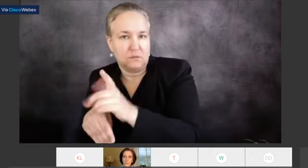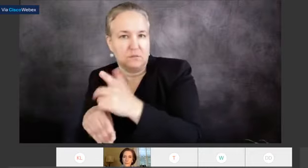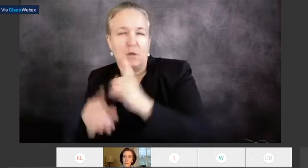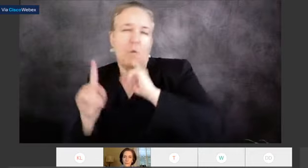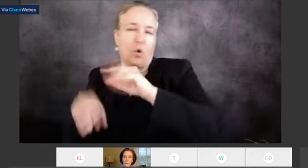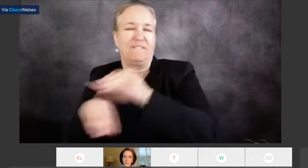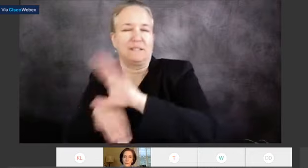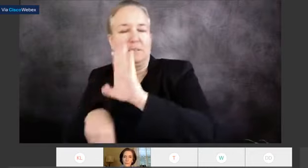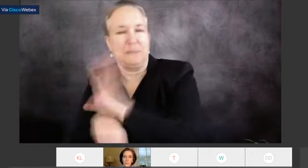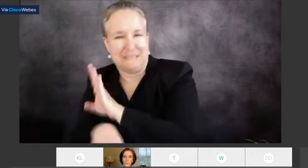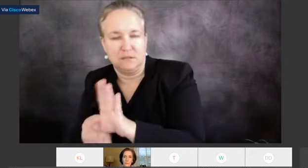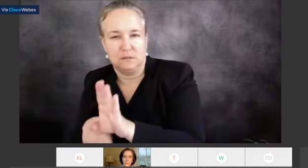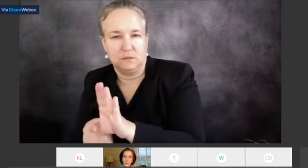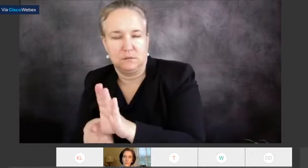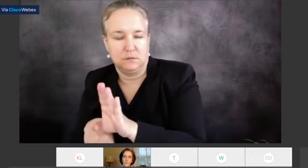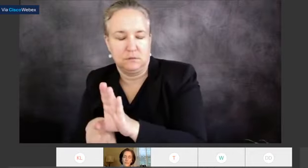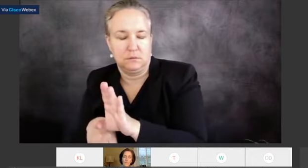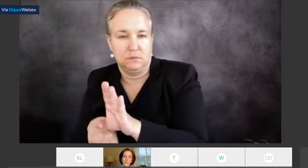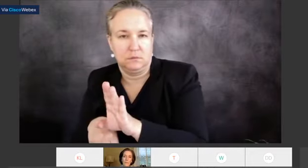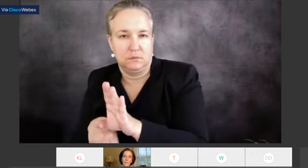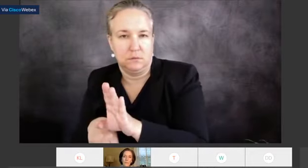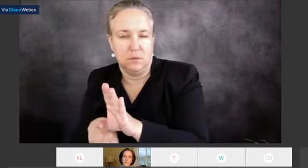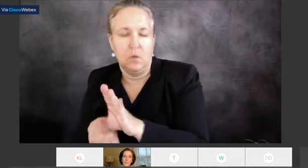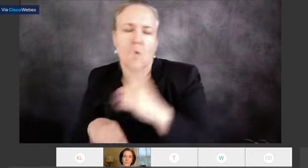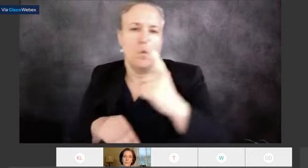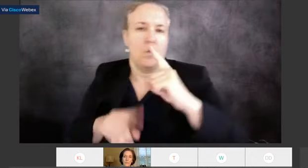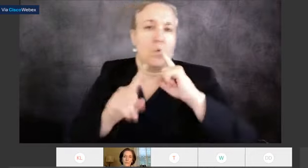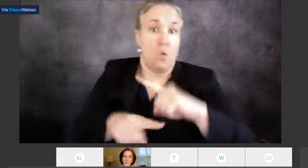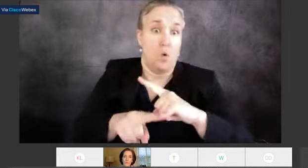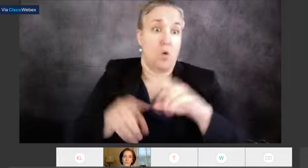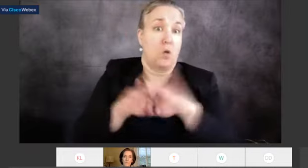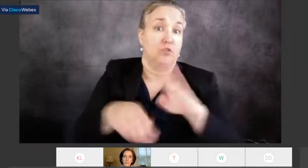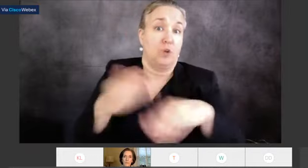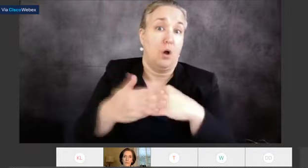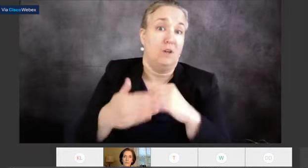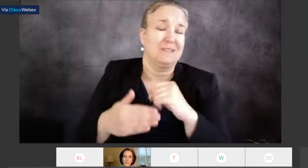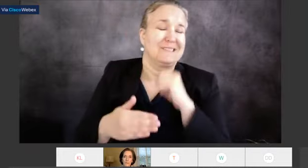aside from the order that had closed all non-life-sustaining businesses which had